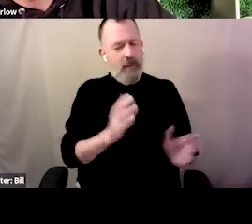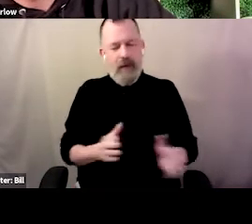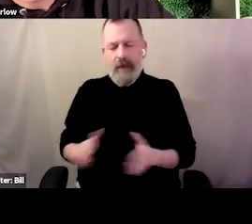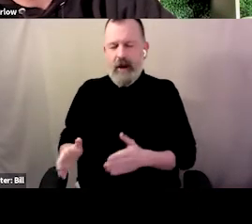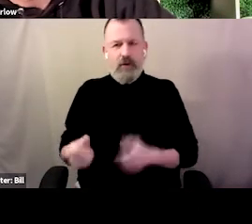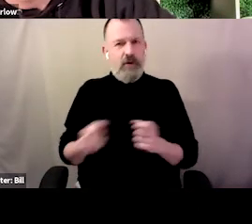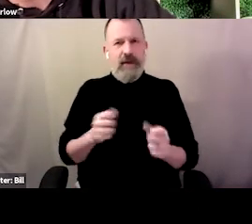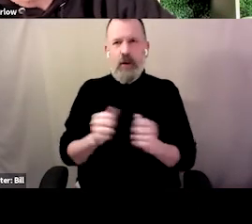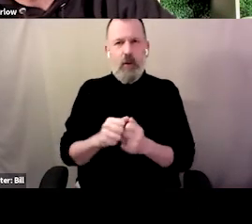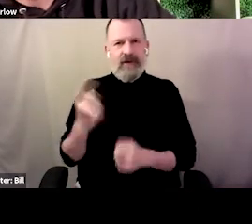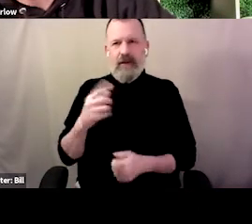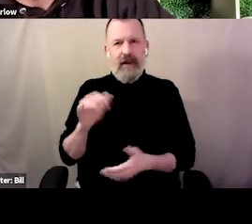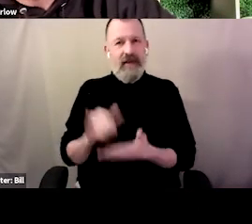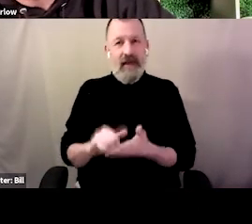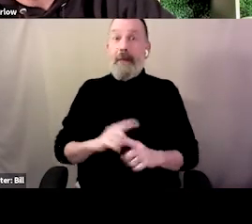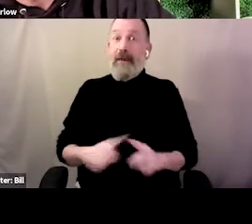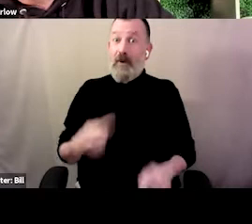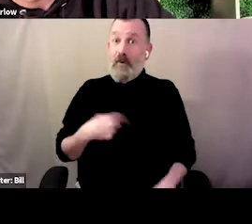But we need to get prepared because at the end of the day it's coming.